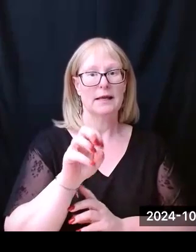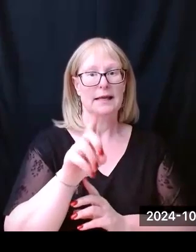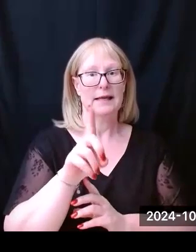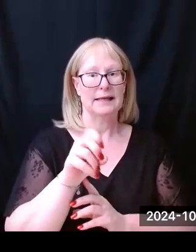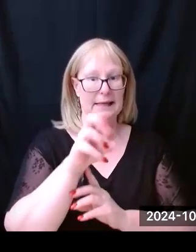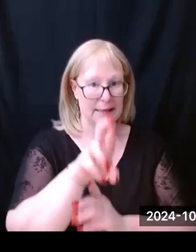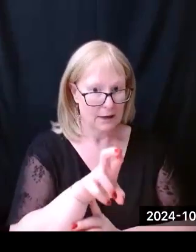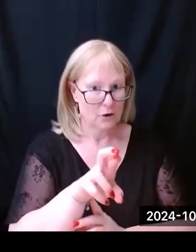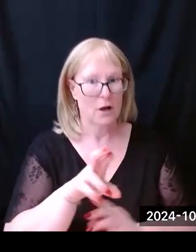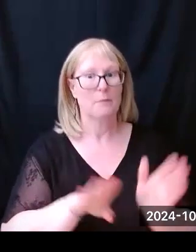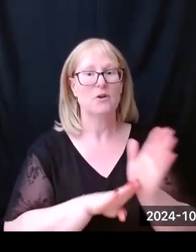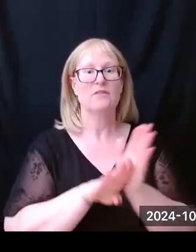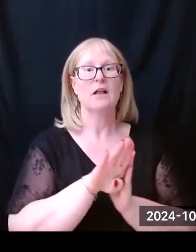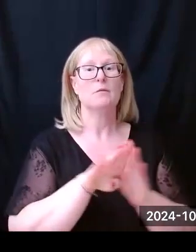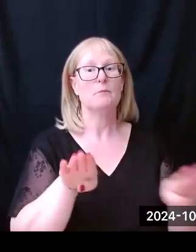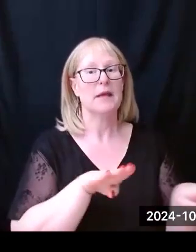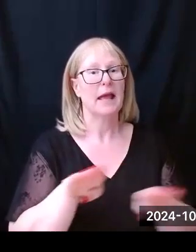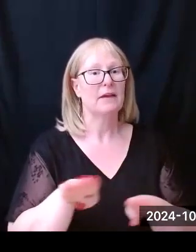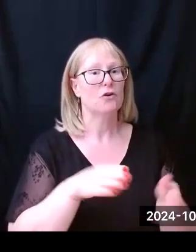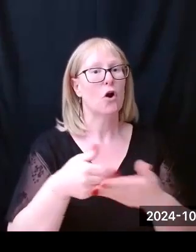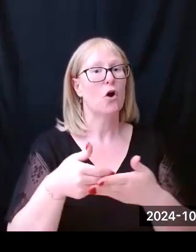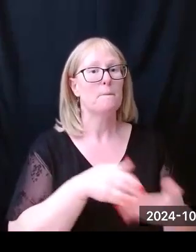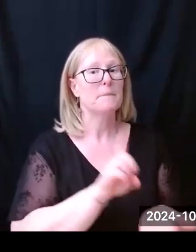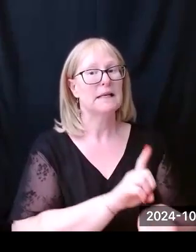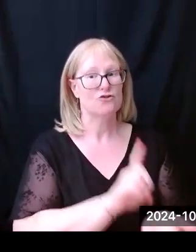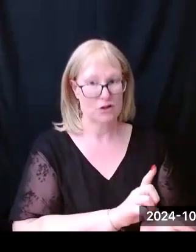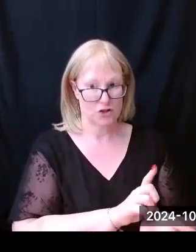We're here tonight to talk about growing resilient